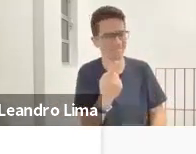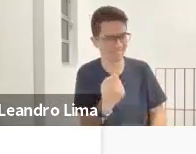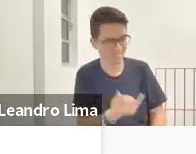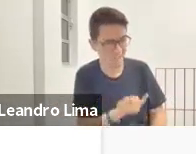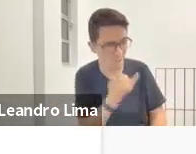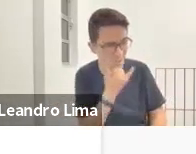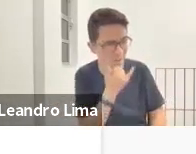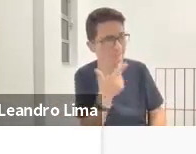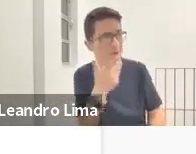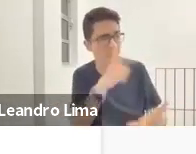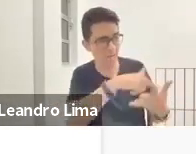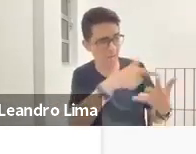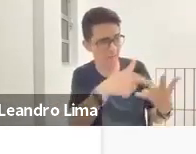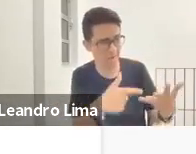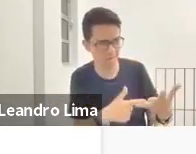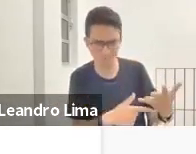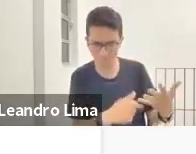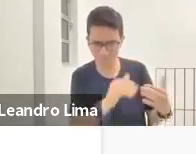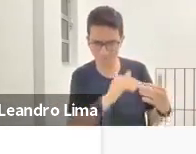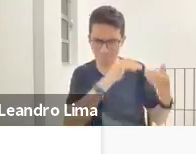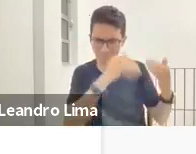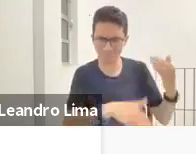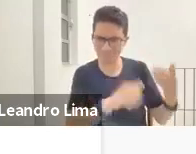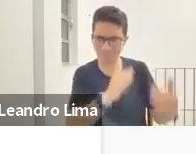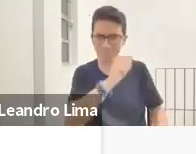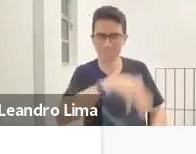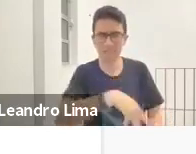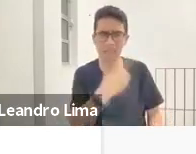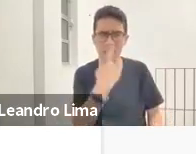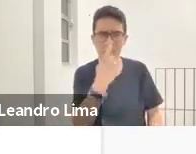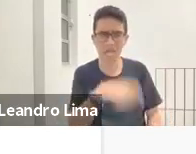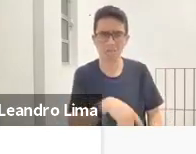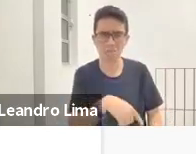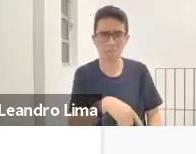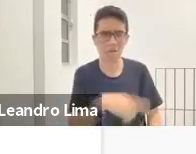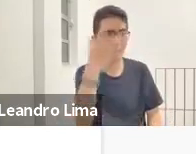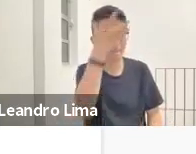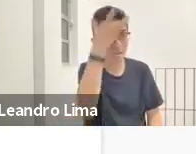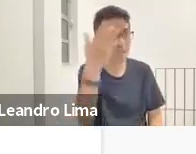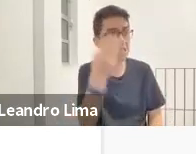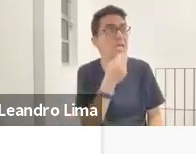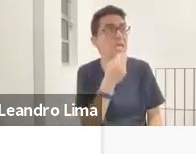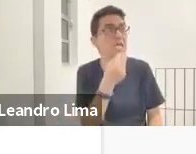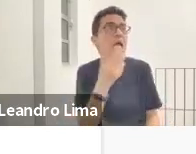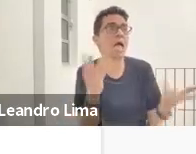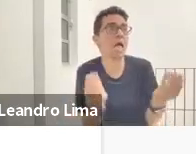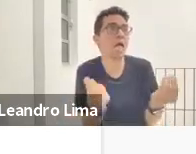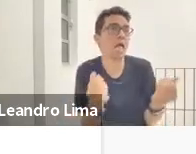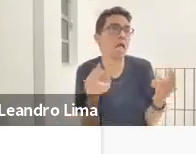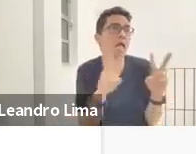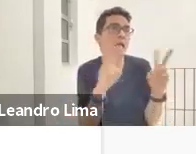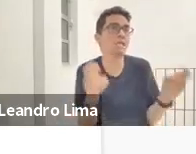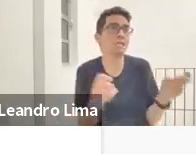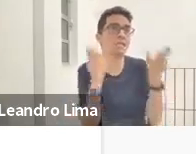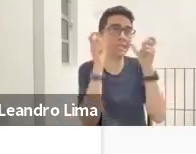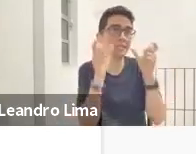do that. why would anyone want to engage would anyone want to engage in. critical critical inquiry and